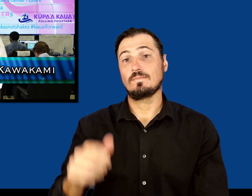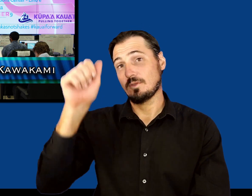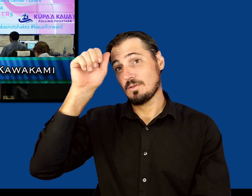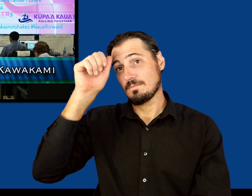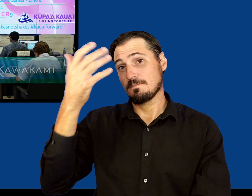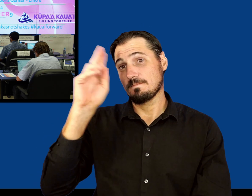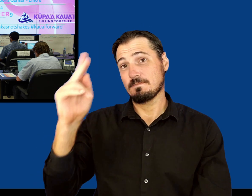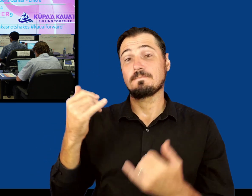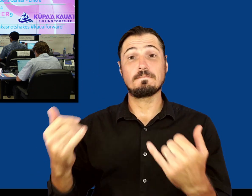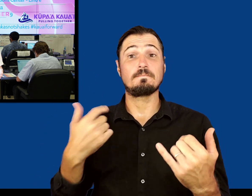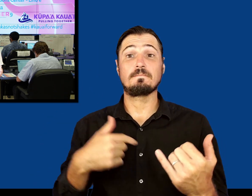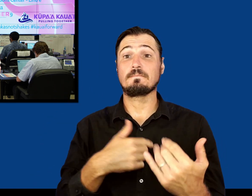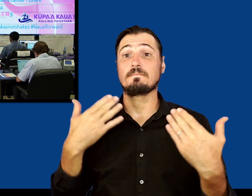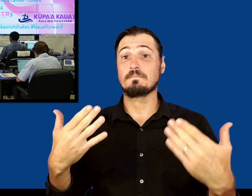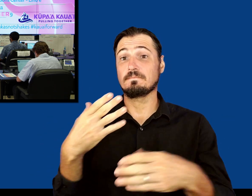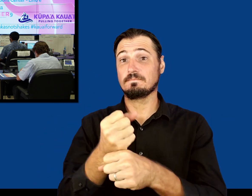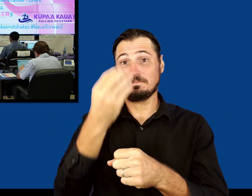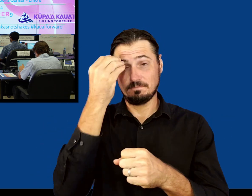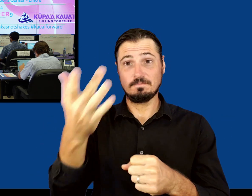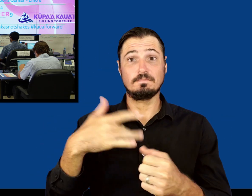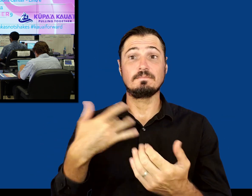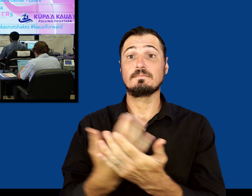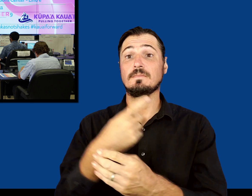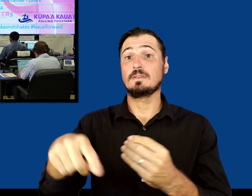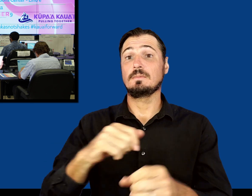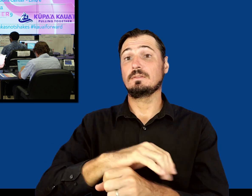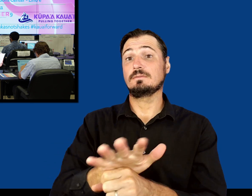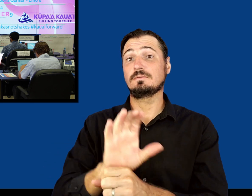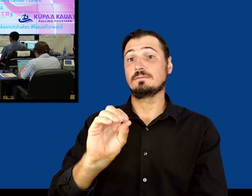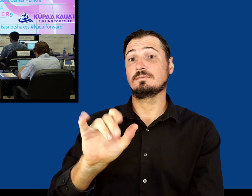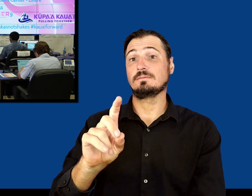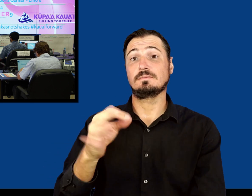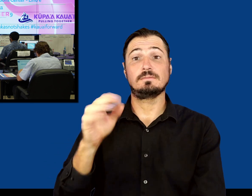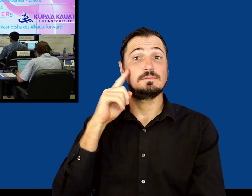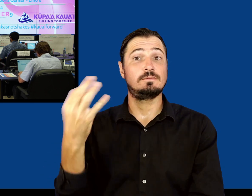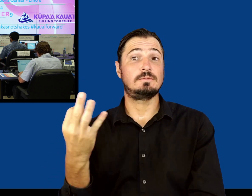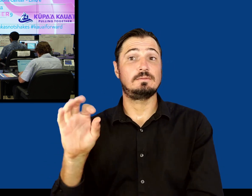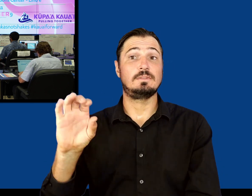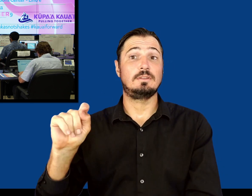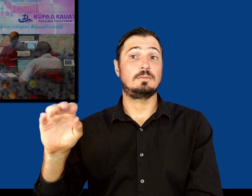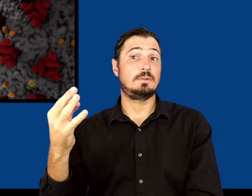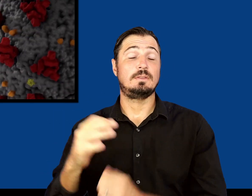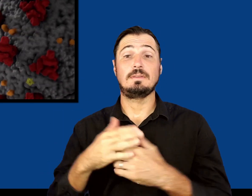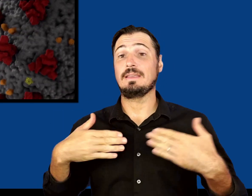Aloha Kaua‘i. Here is our COVID-19 briefing from Team Kaua‘i for Friday, October 9. Happy Aloha Friday!